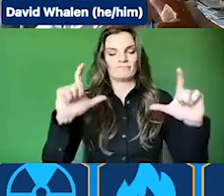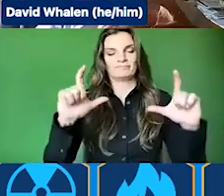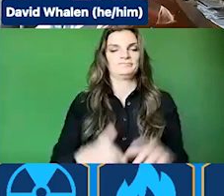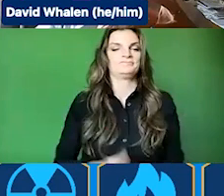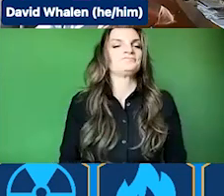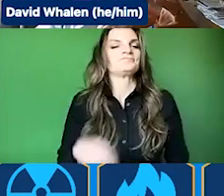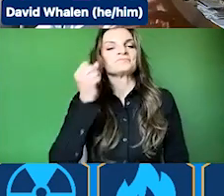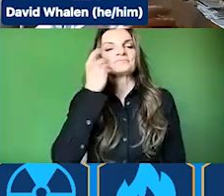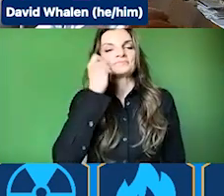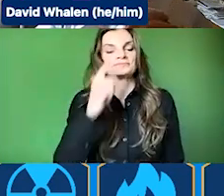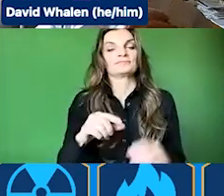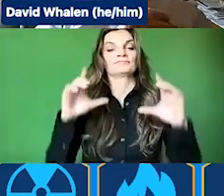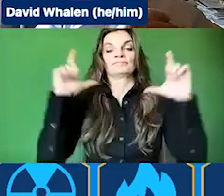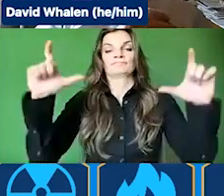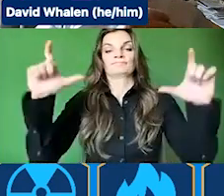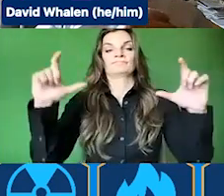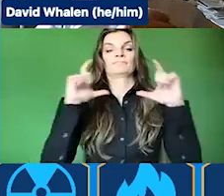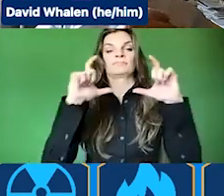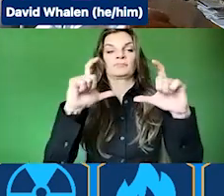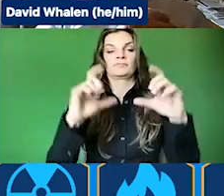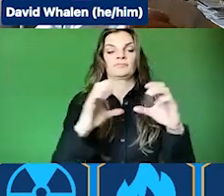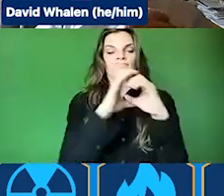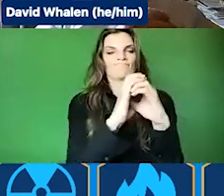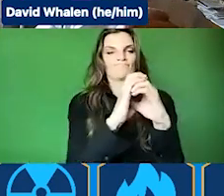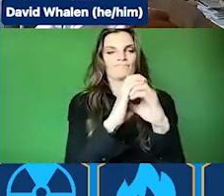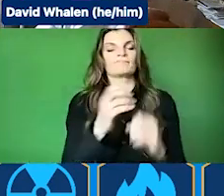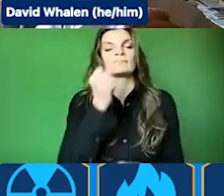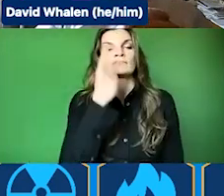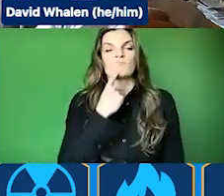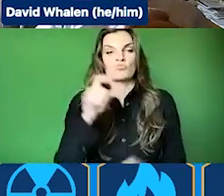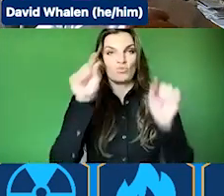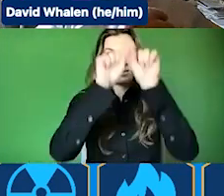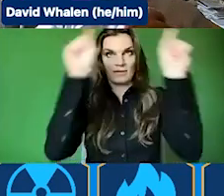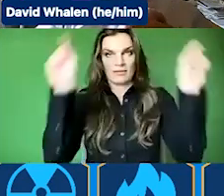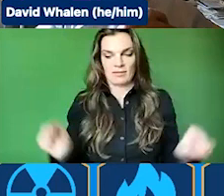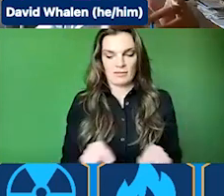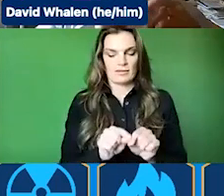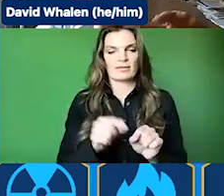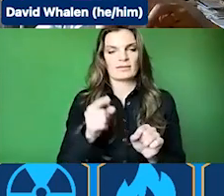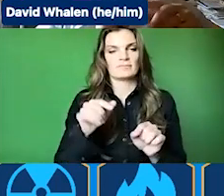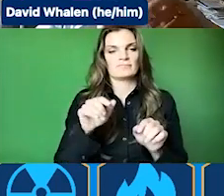should describe this I'm sorry. A red circled egg-like circle